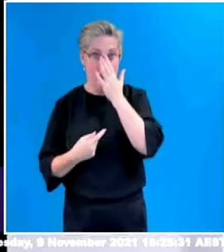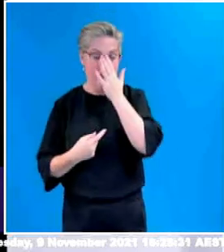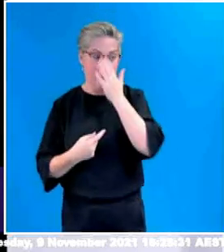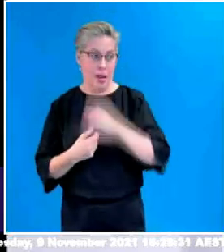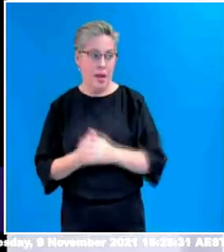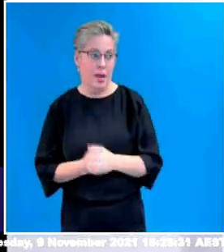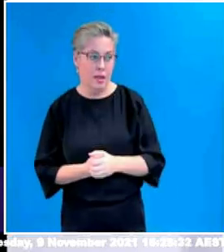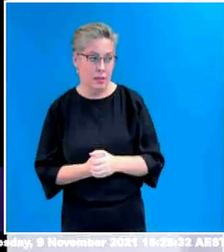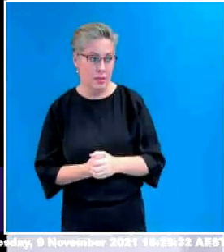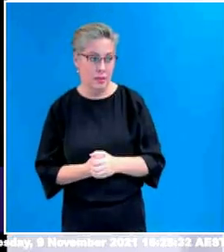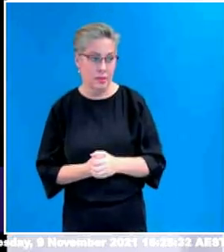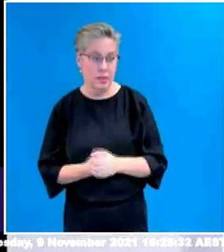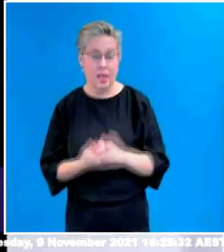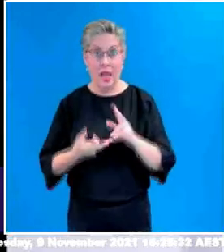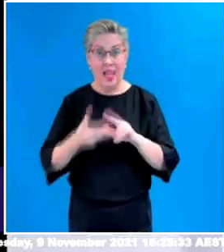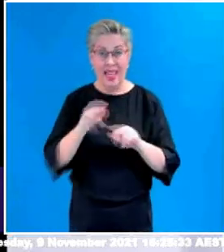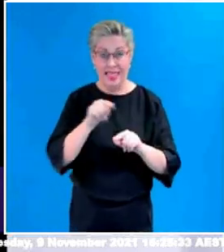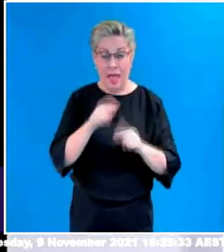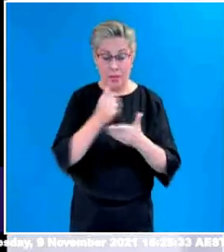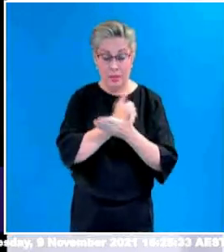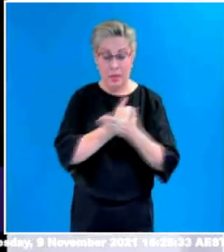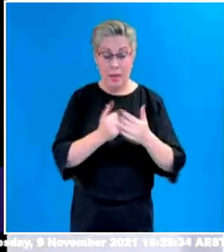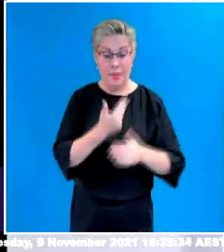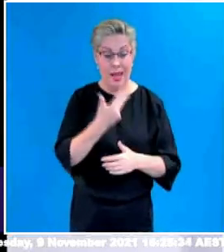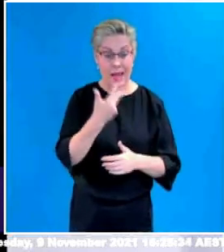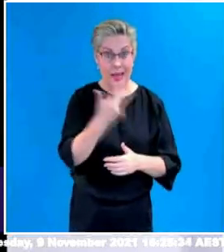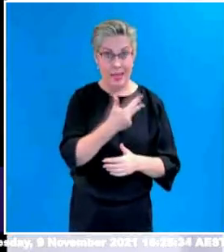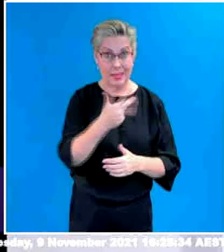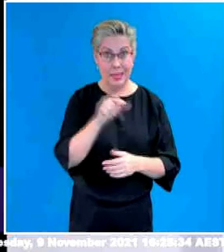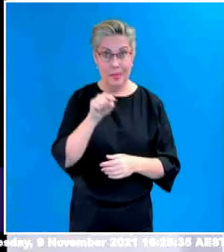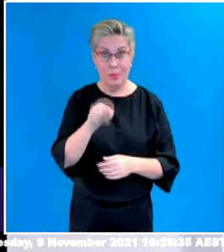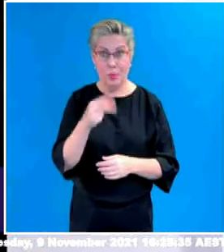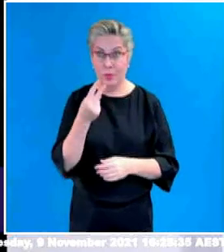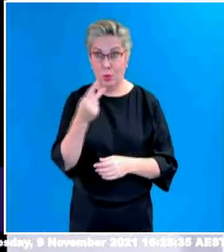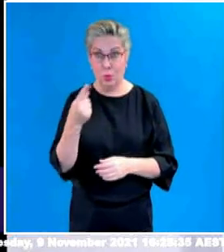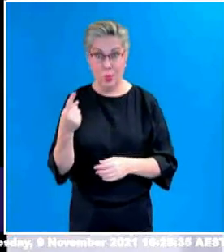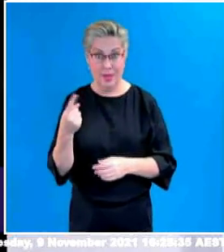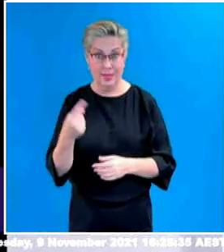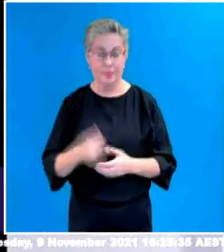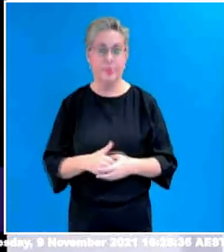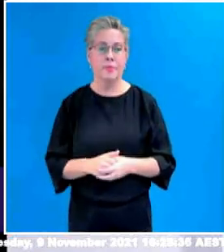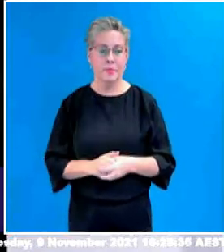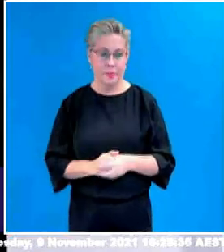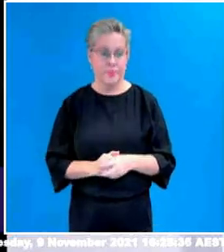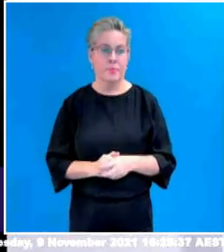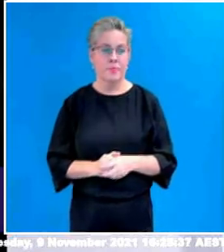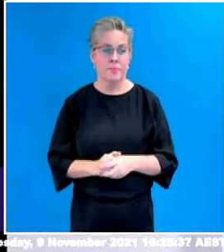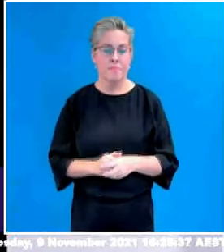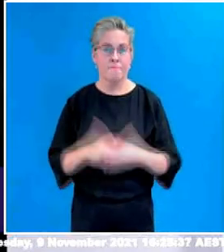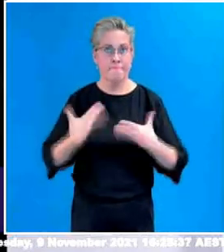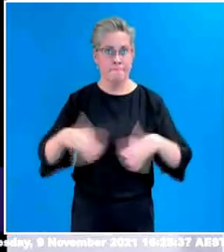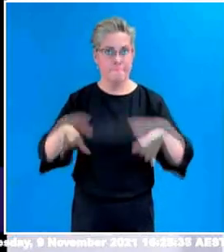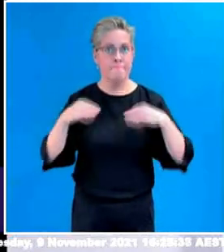if that could be marked 18.21. That also will be admitted into evidence with that marking.